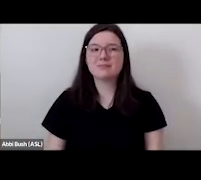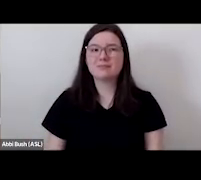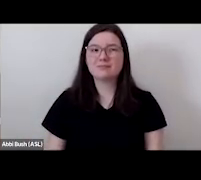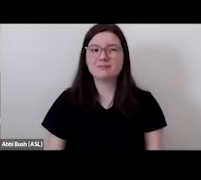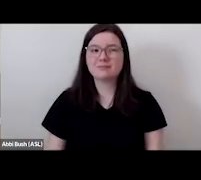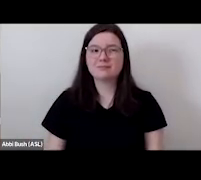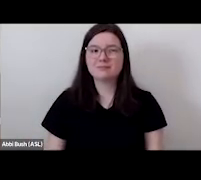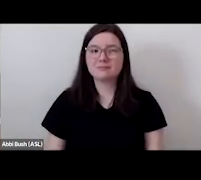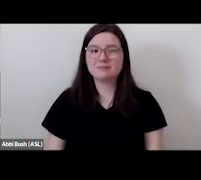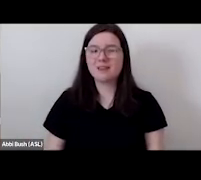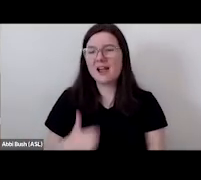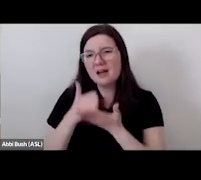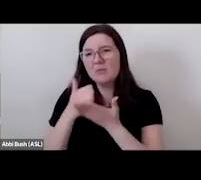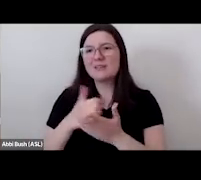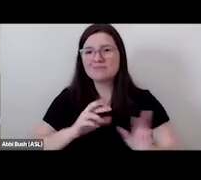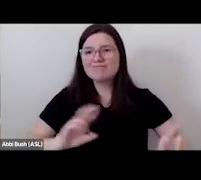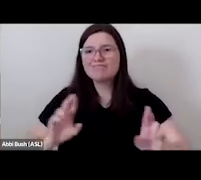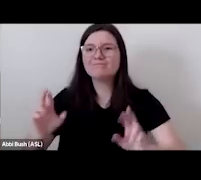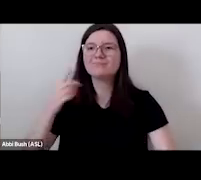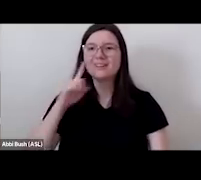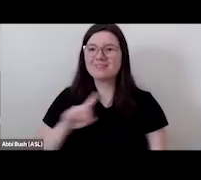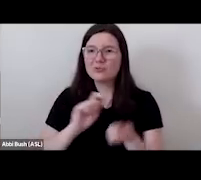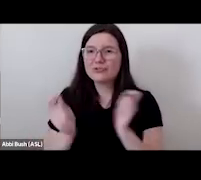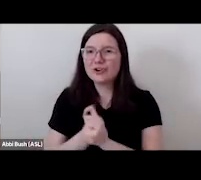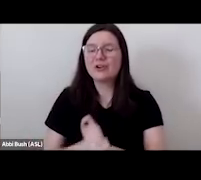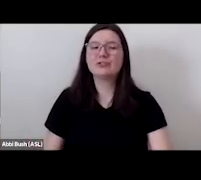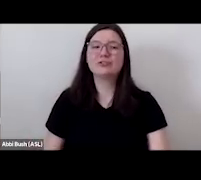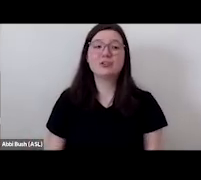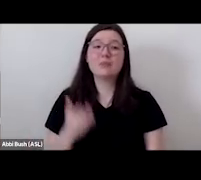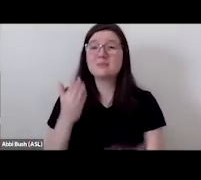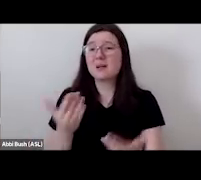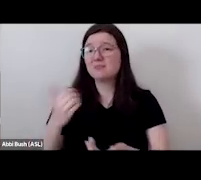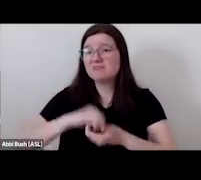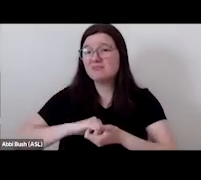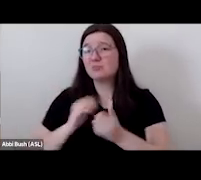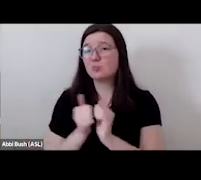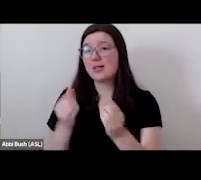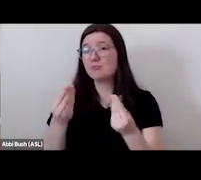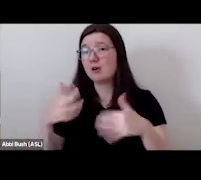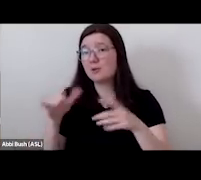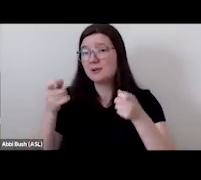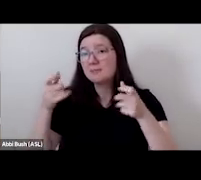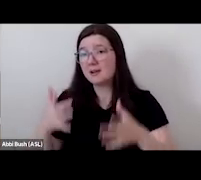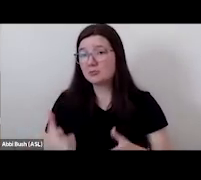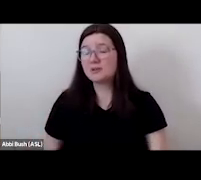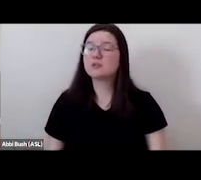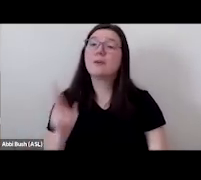You might be partnering with property management if they're in housing. We do this a lot for our folks who live in supportive housing that a lot